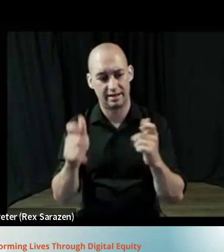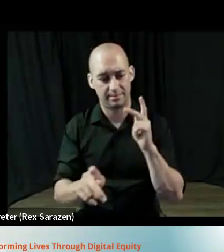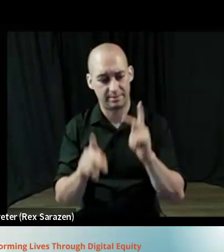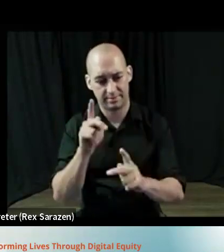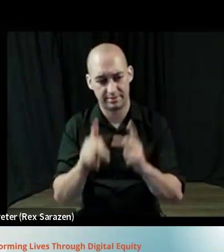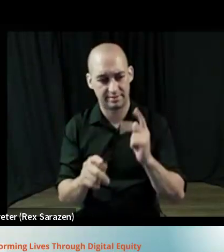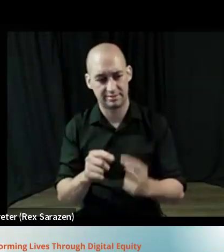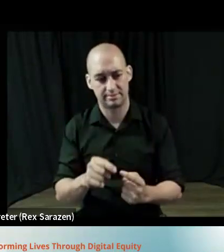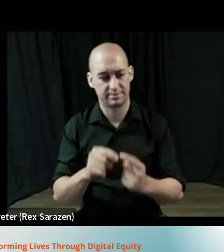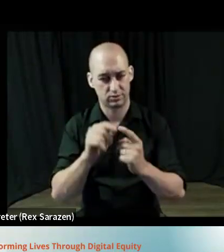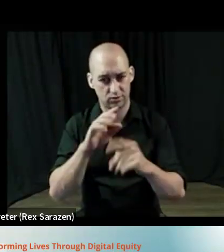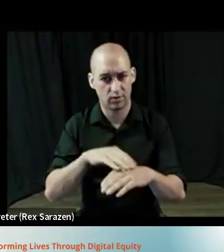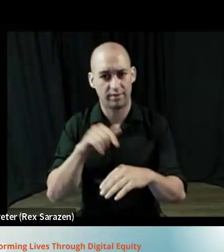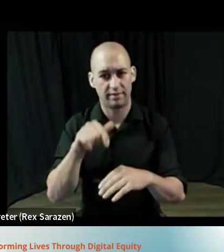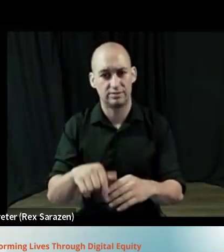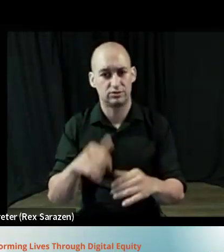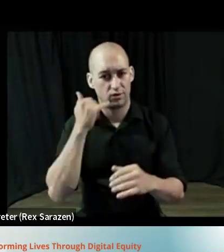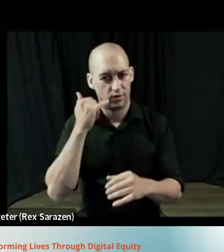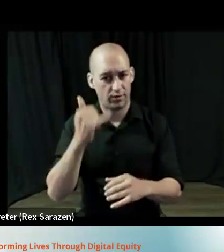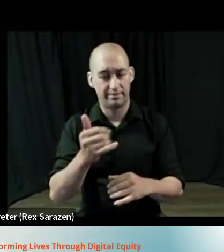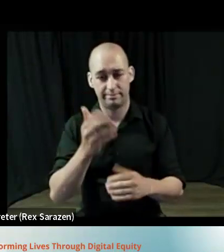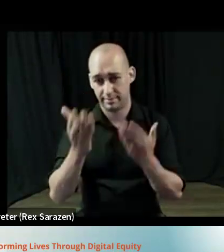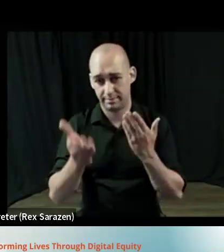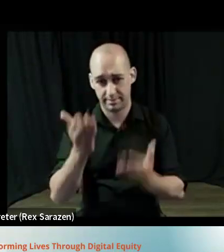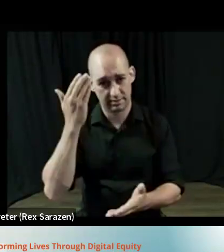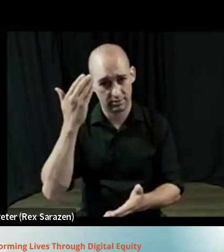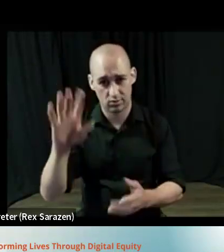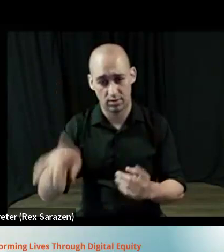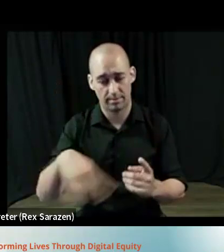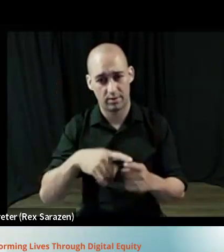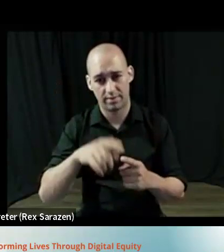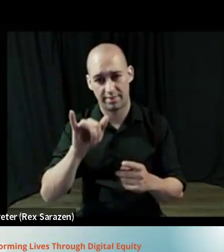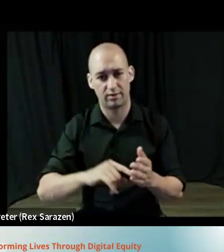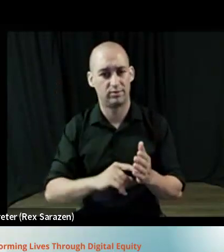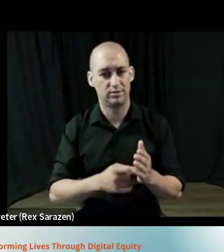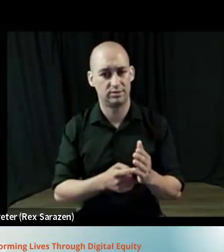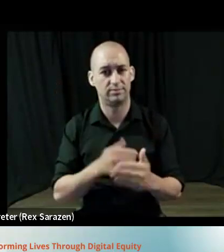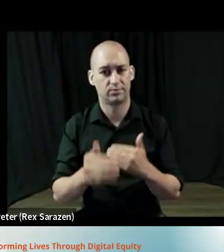on this call, who may not have known about that original process and are super eager to join us